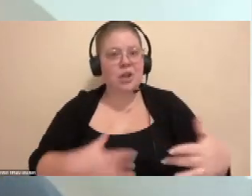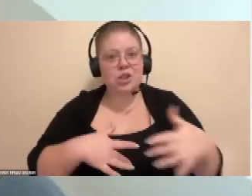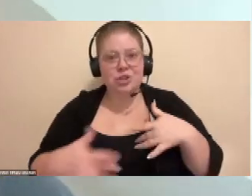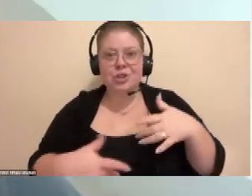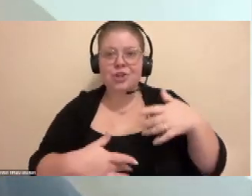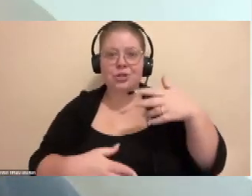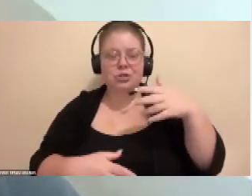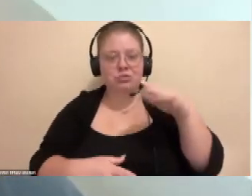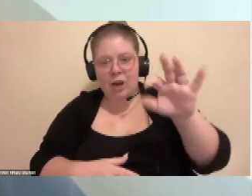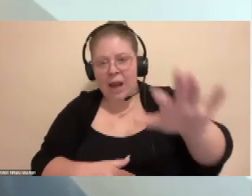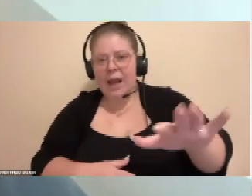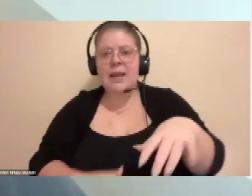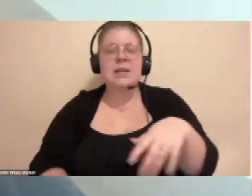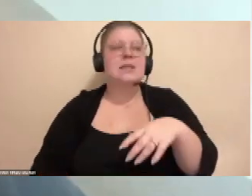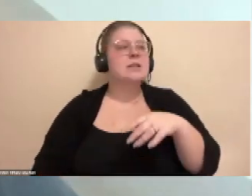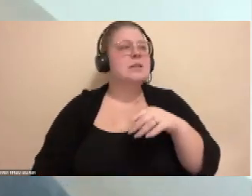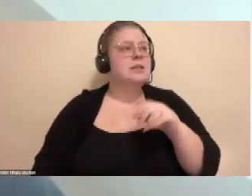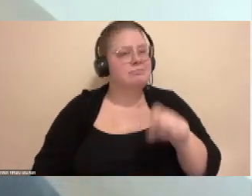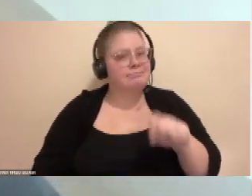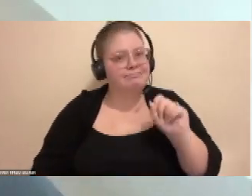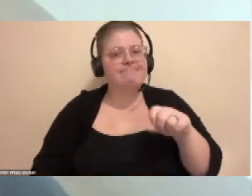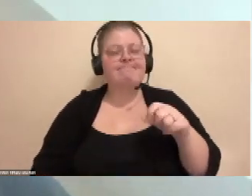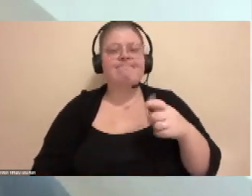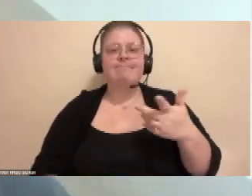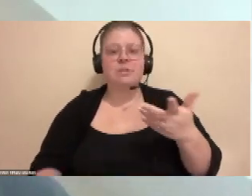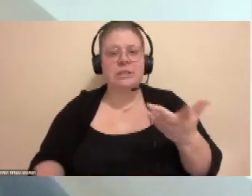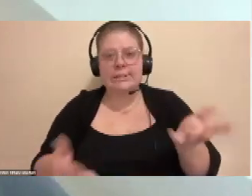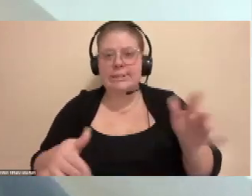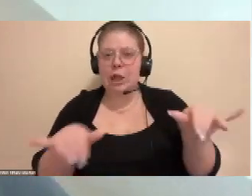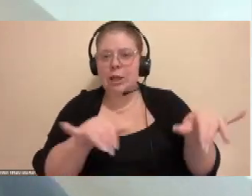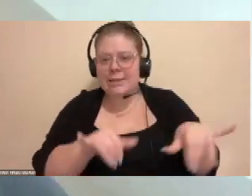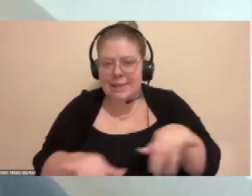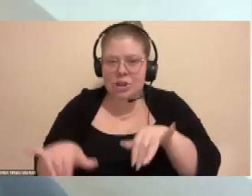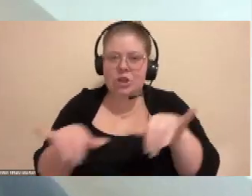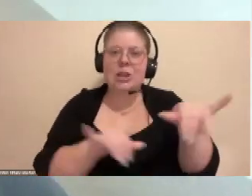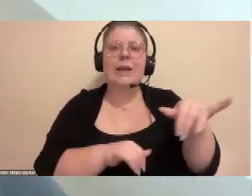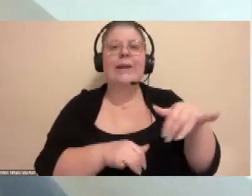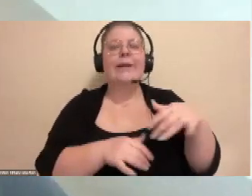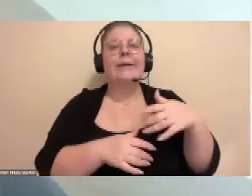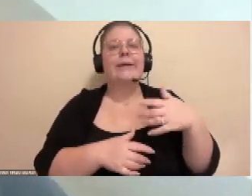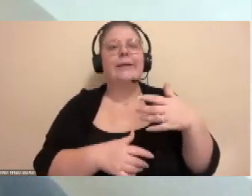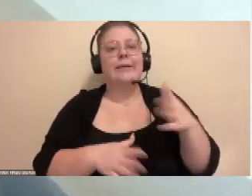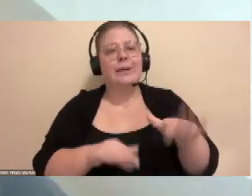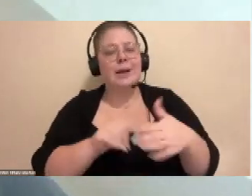that standardization and algorithmic allocation